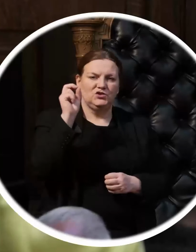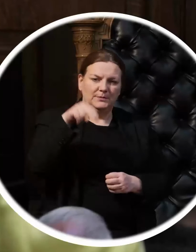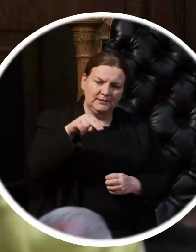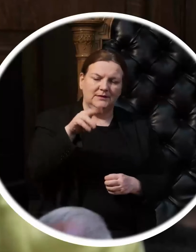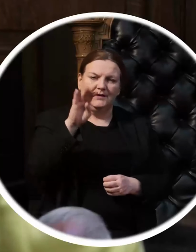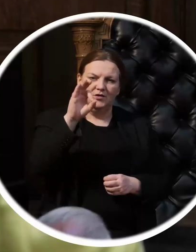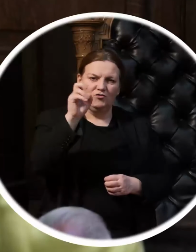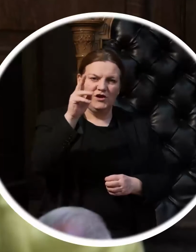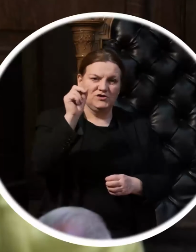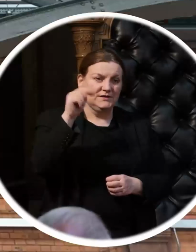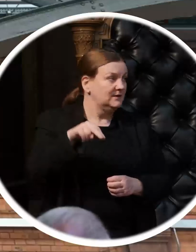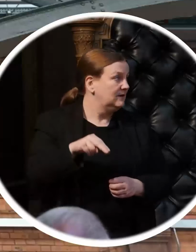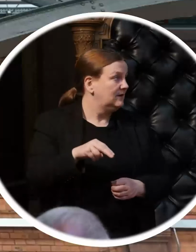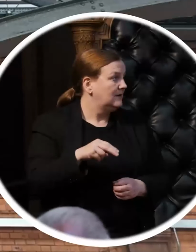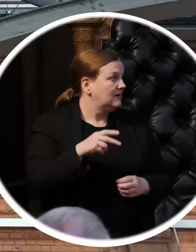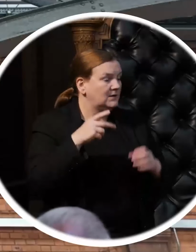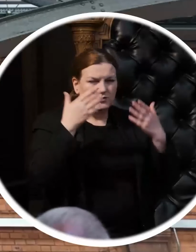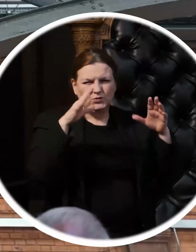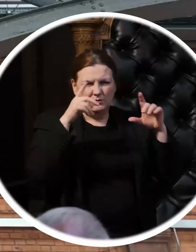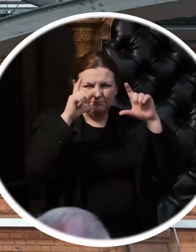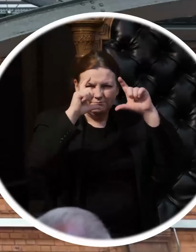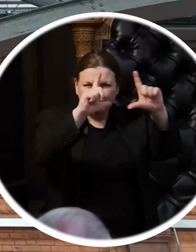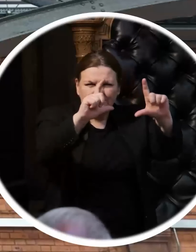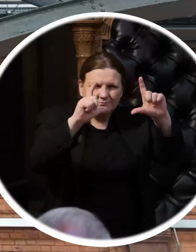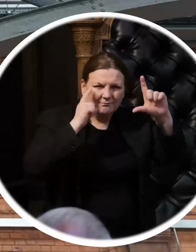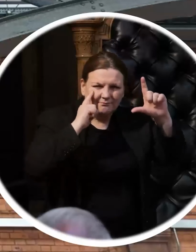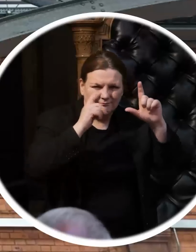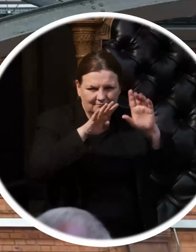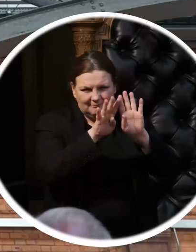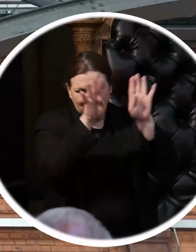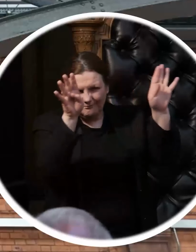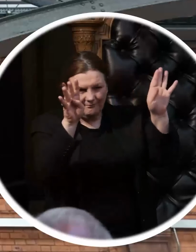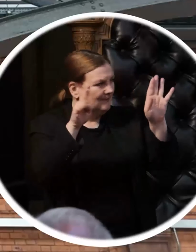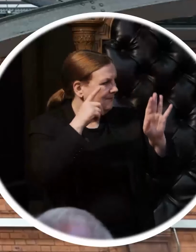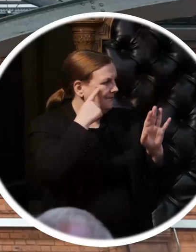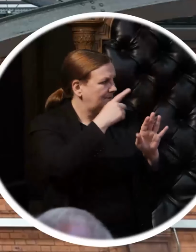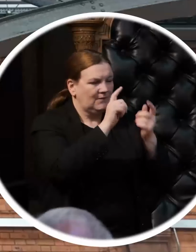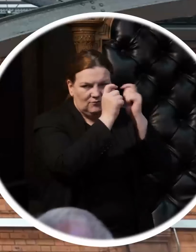this is just a close up as well of this is now the restoration work that's taken place.